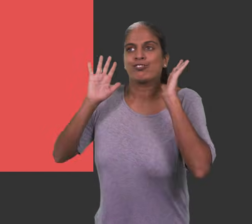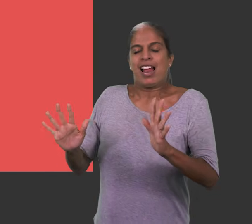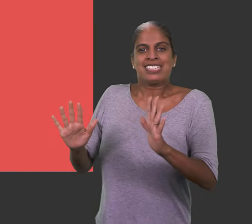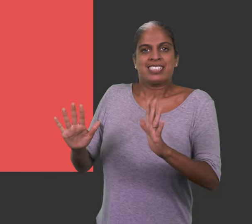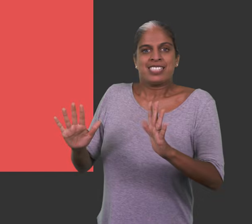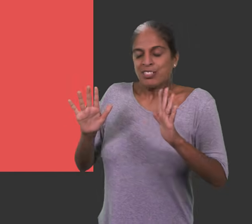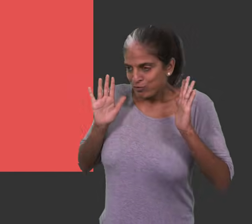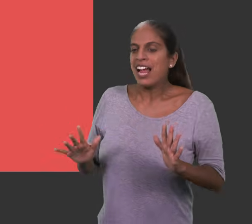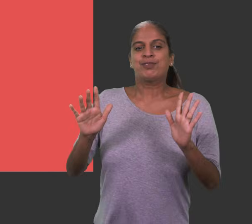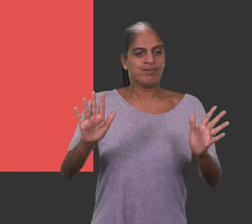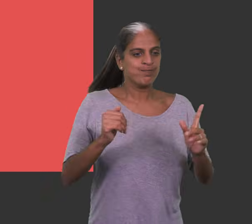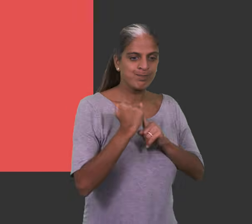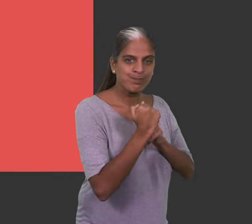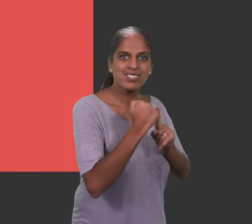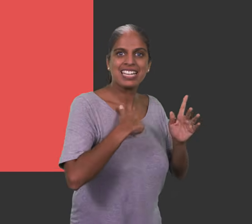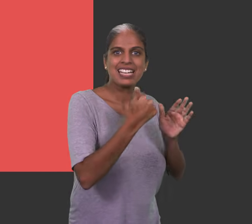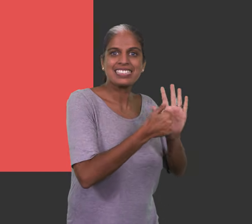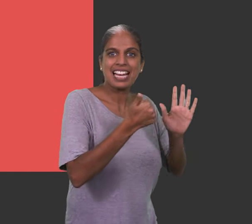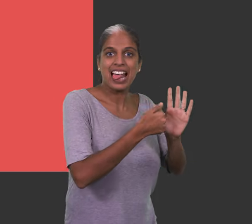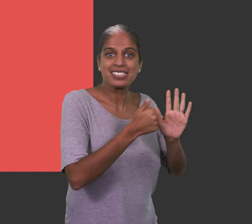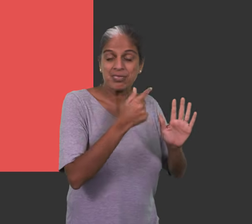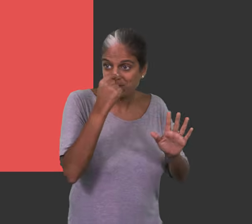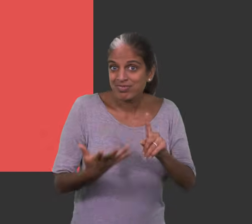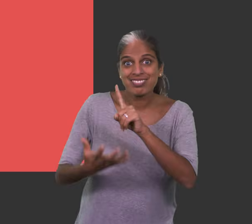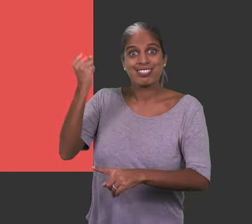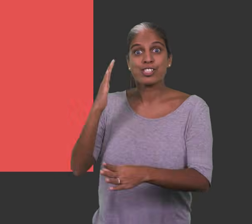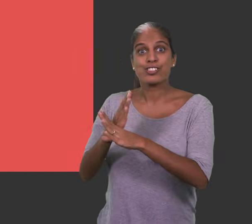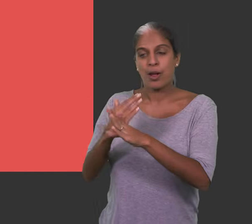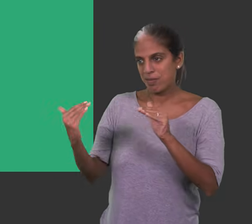and ultimately, to get the jobs that match your true potential.